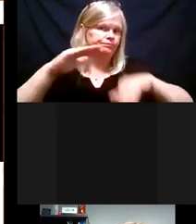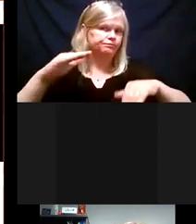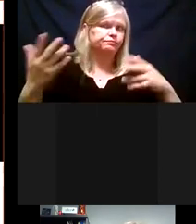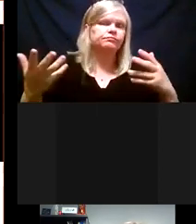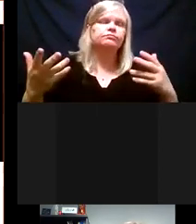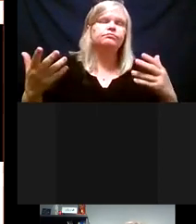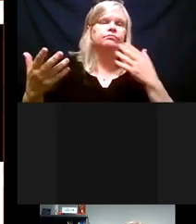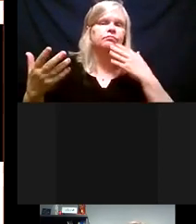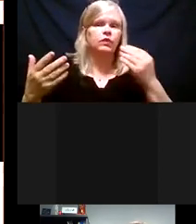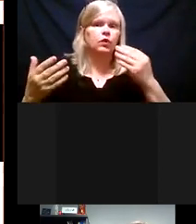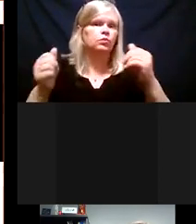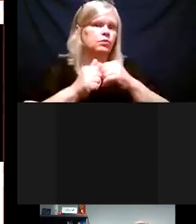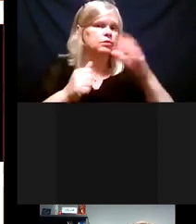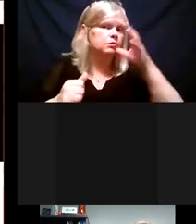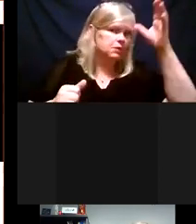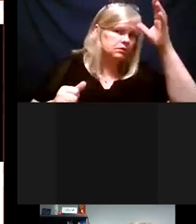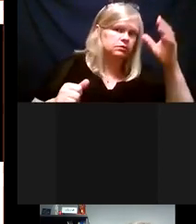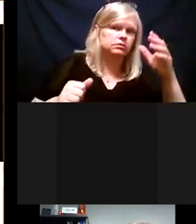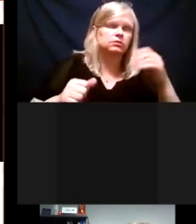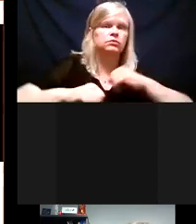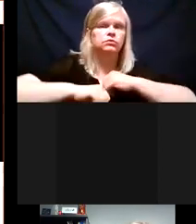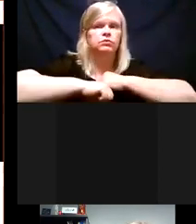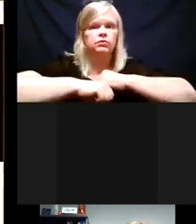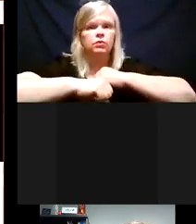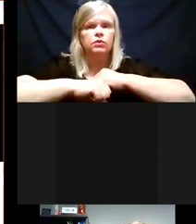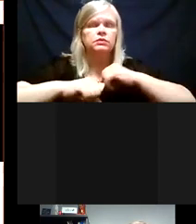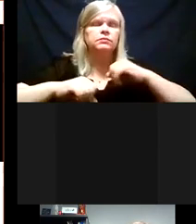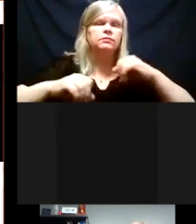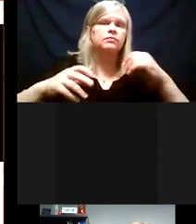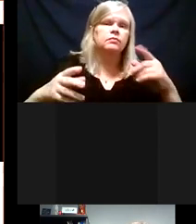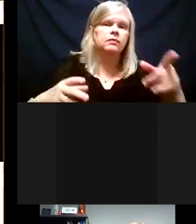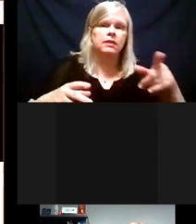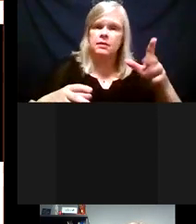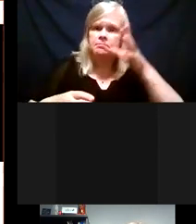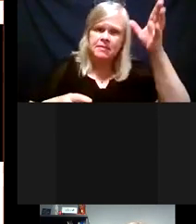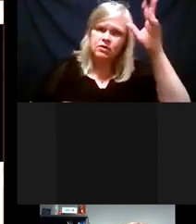GUARDIANS, AND THE PARENT OR GUARDIAN IS INSISTENT THAT THE